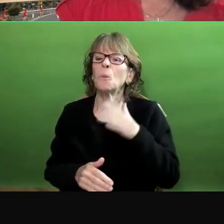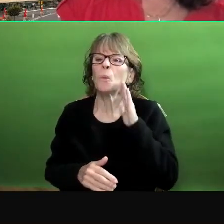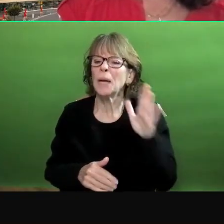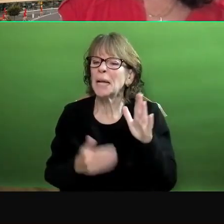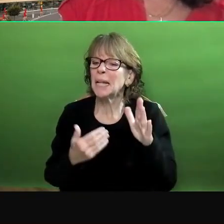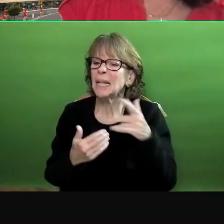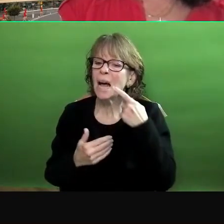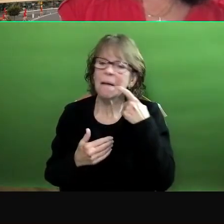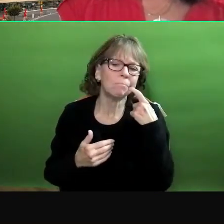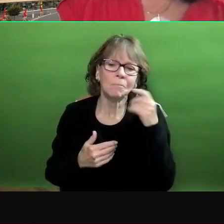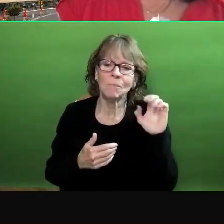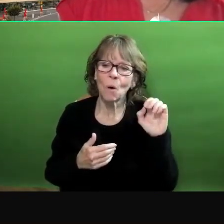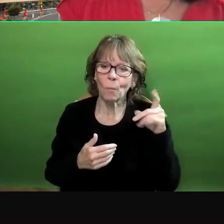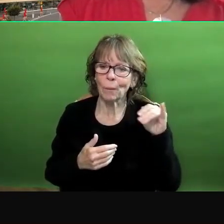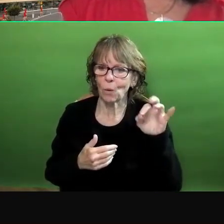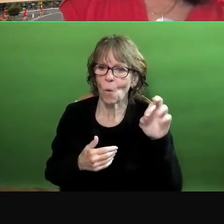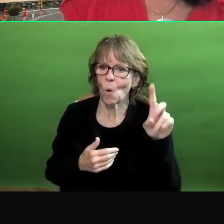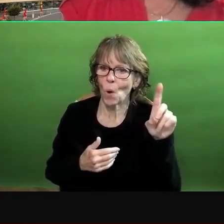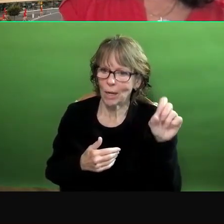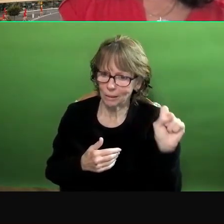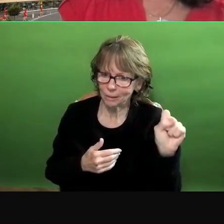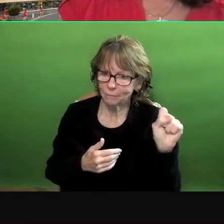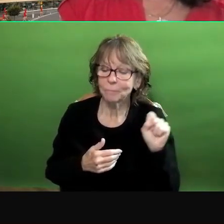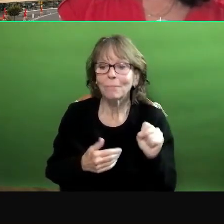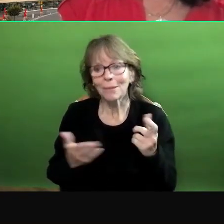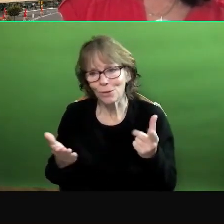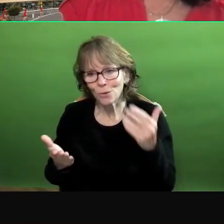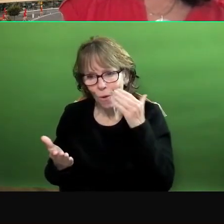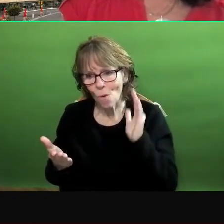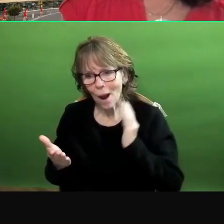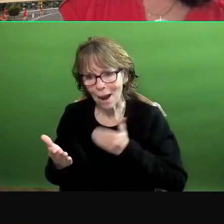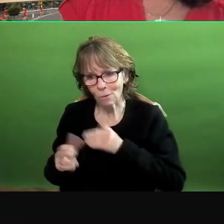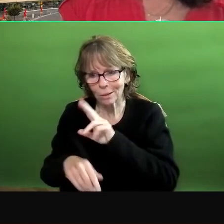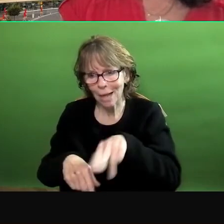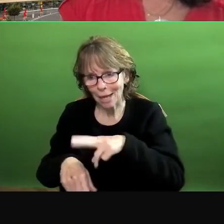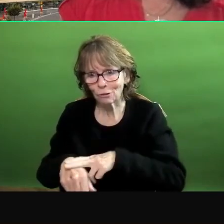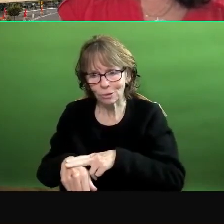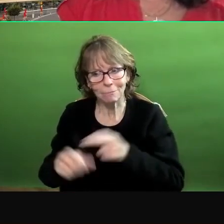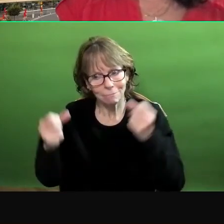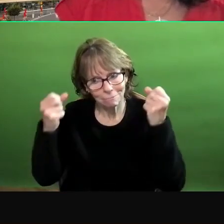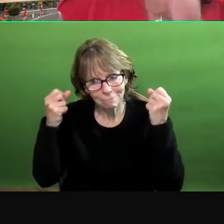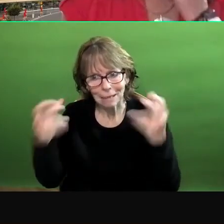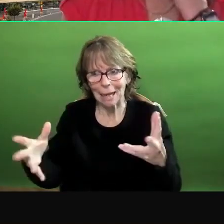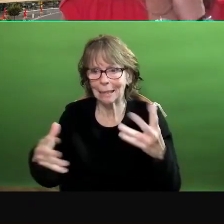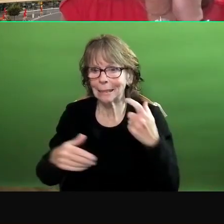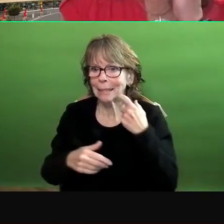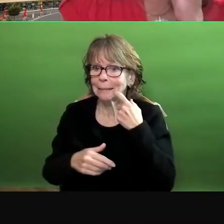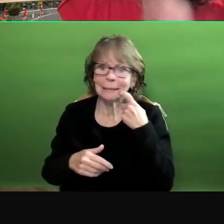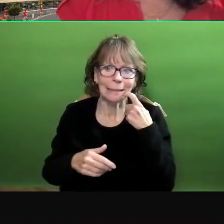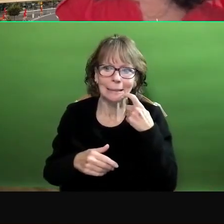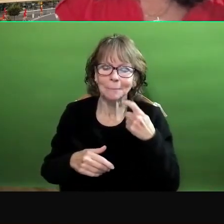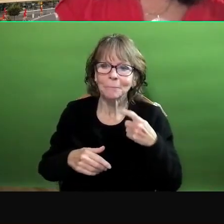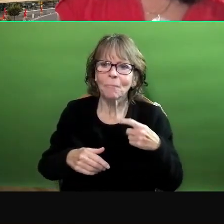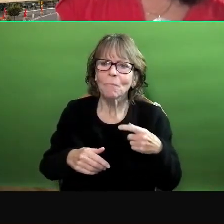addiction has become a national epidemic. And there's a lot of attention that is coming to